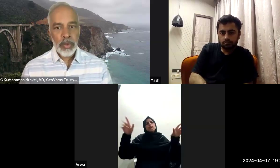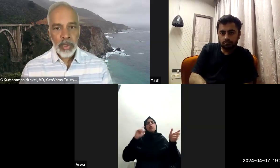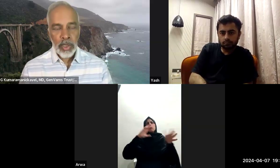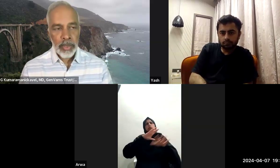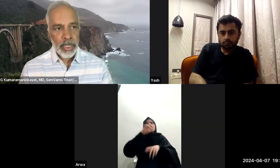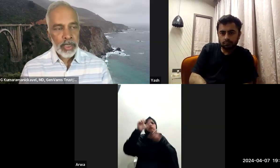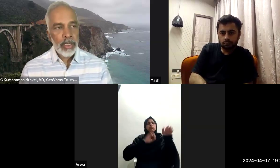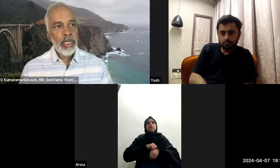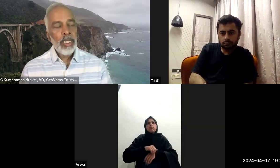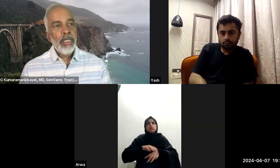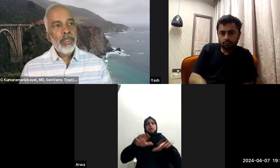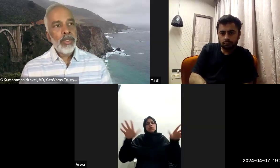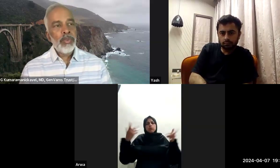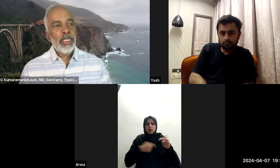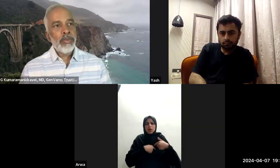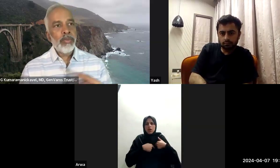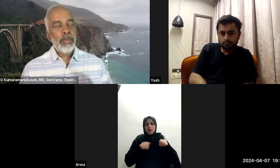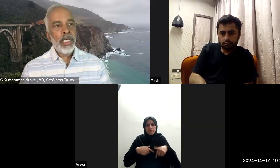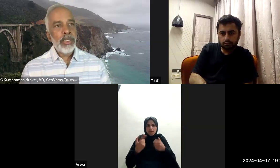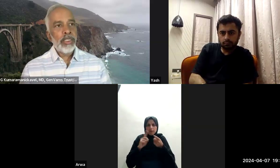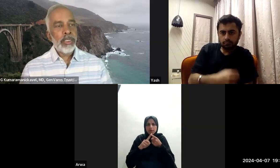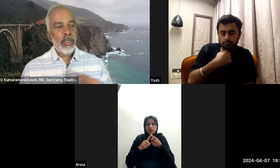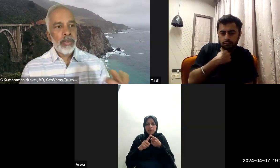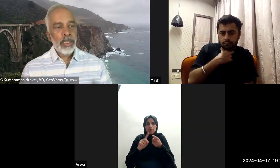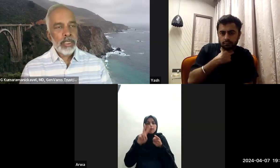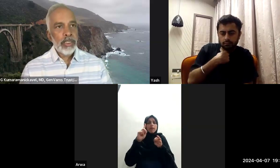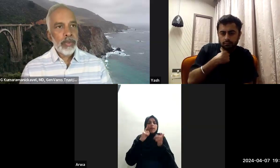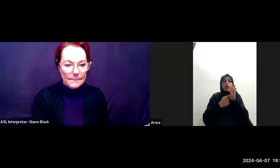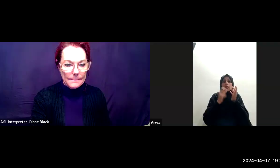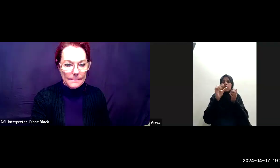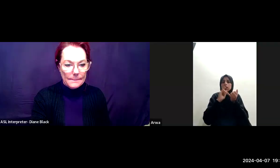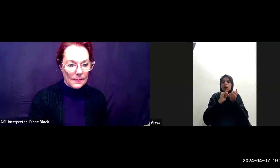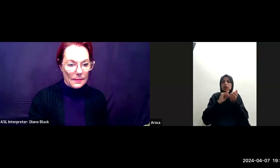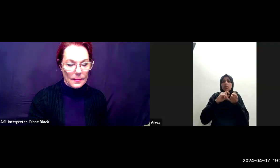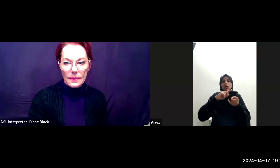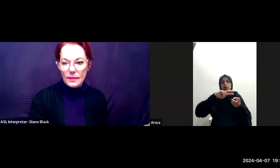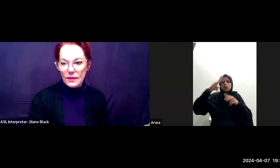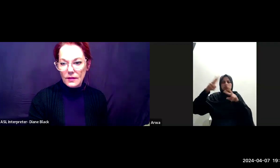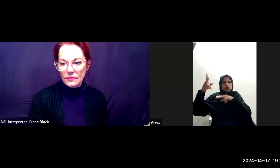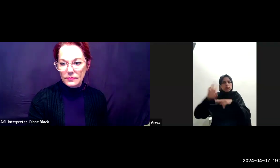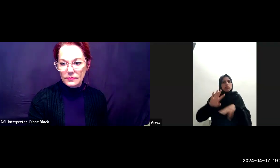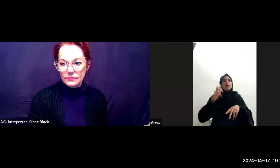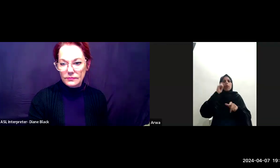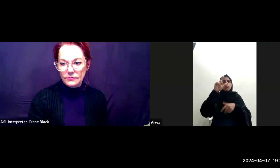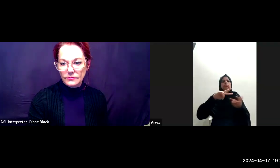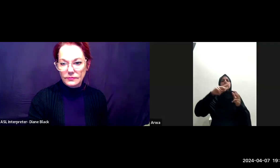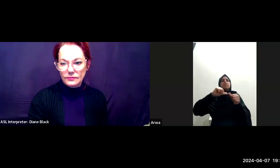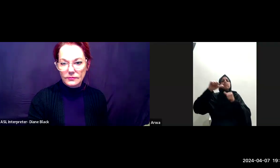are not affected. So the virus from us sort of gets transferred to the next individual and keeps on